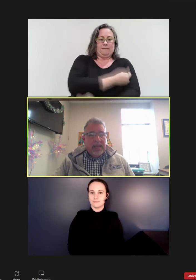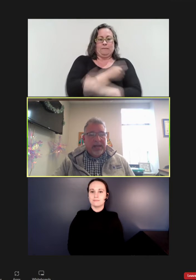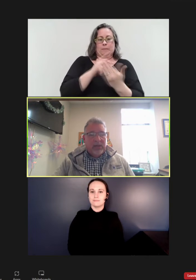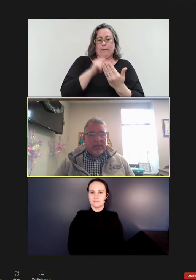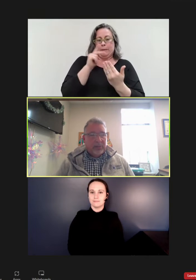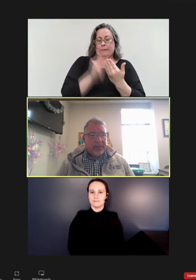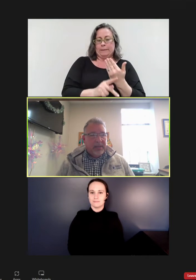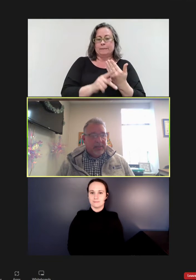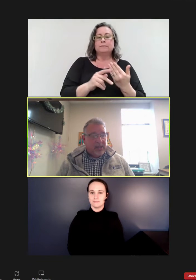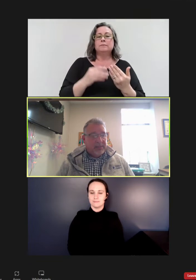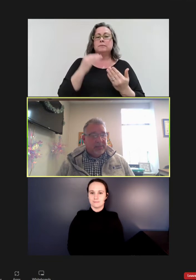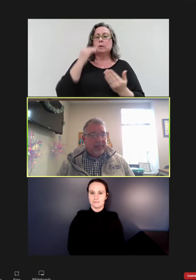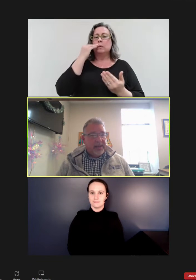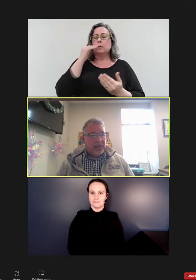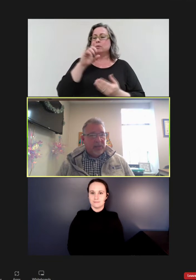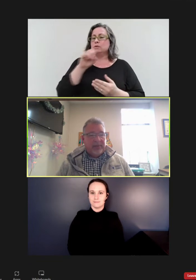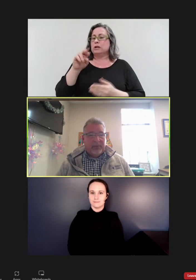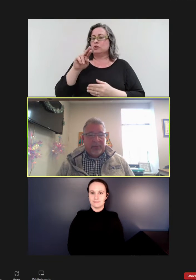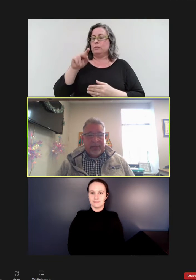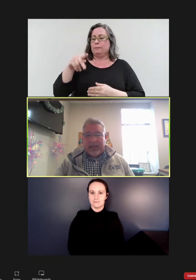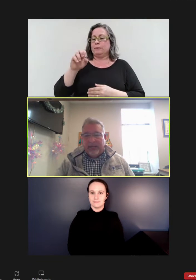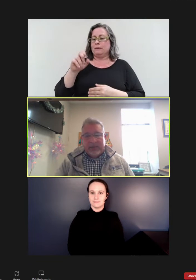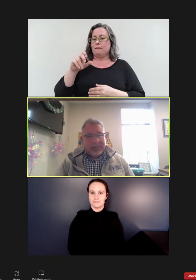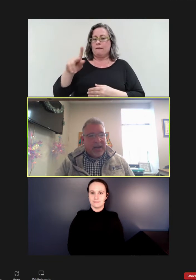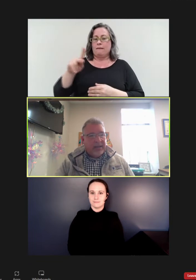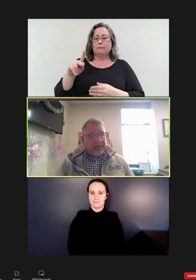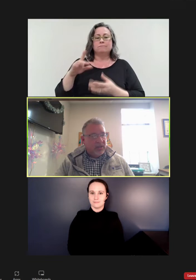And I know Dr. Peacock talked about the national effort. But I'm going to give you some highlights